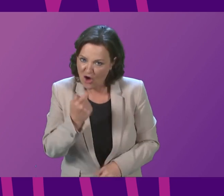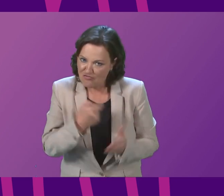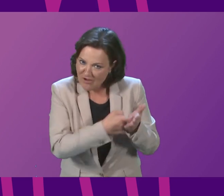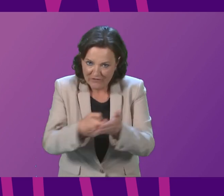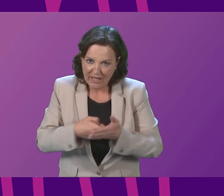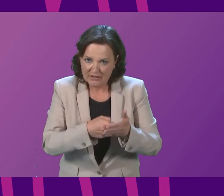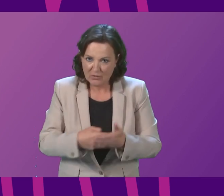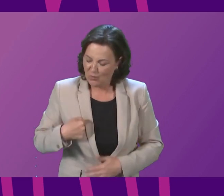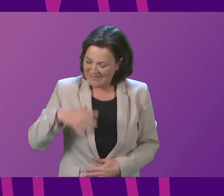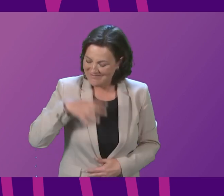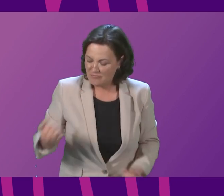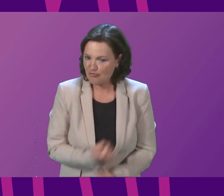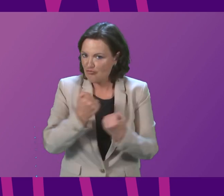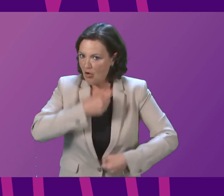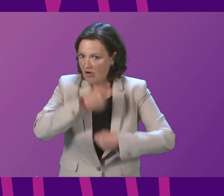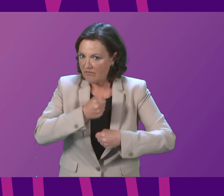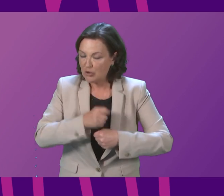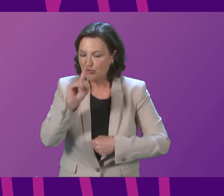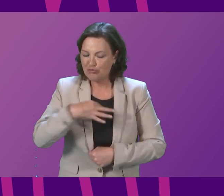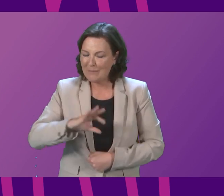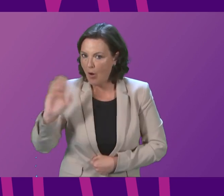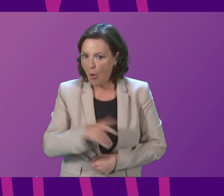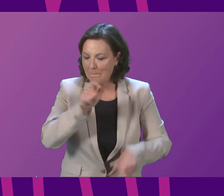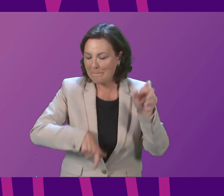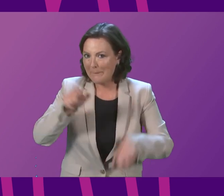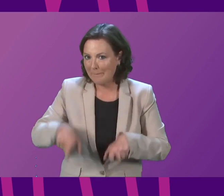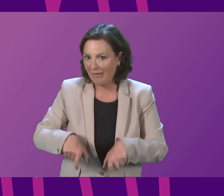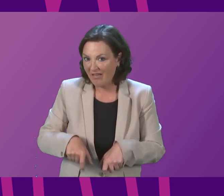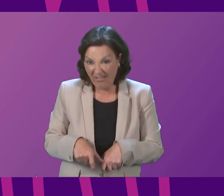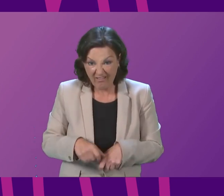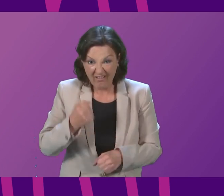We need a strong Government for all of Scotland, but we are getting a weak campaign group for